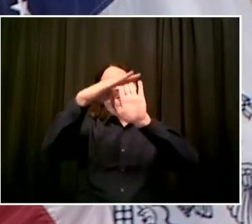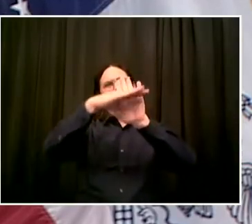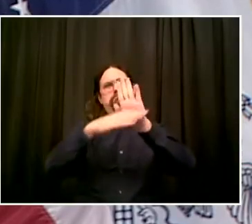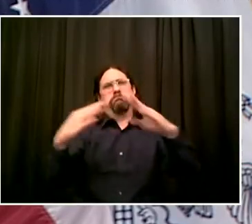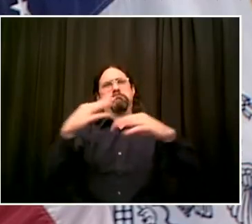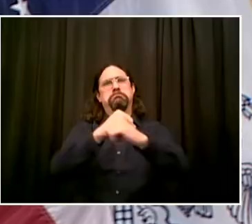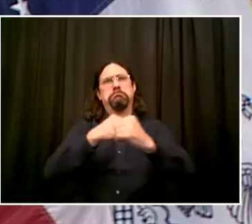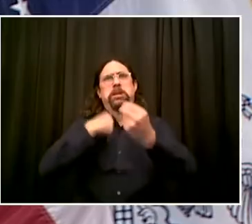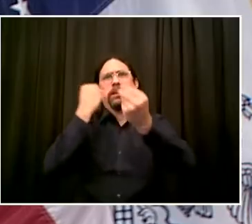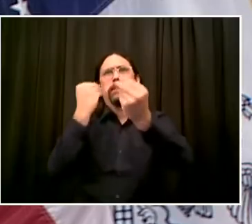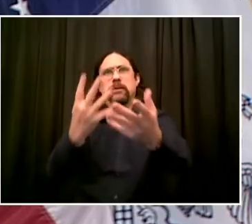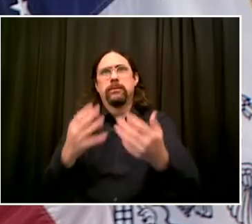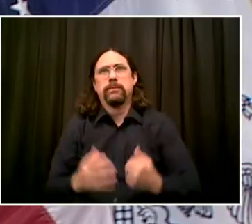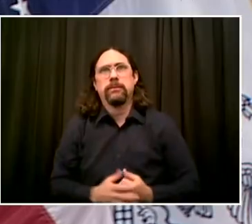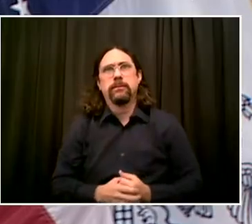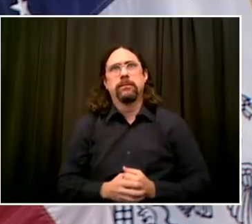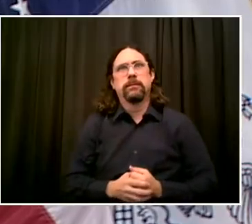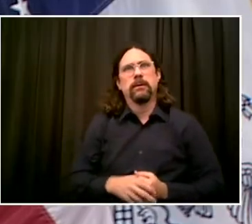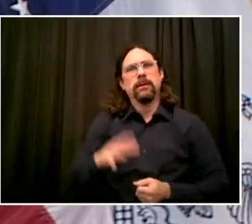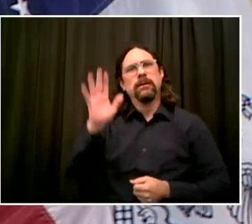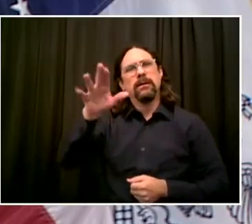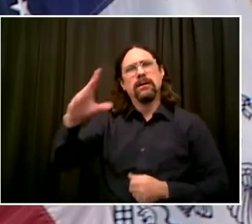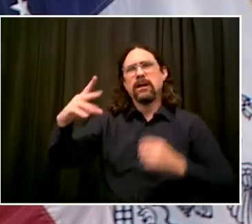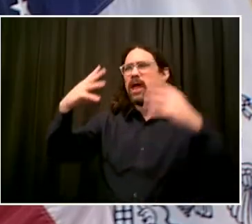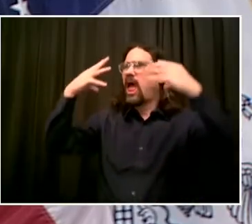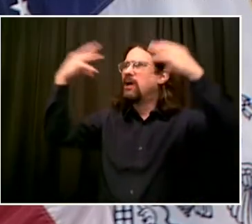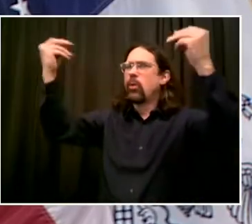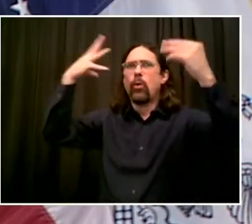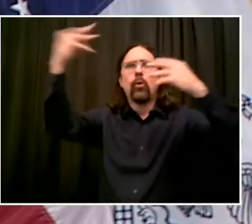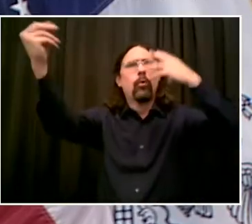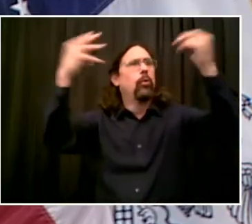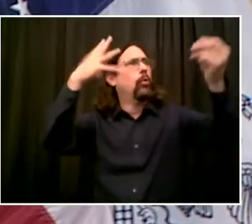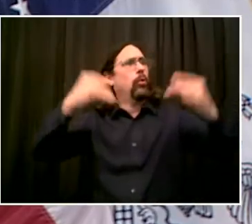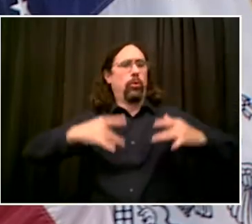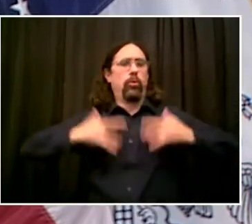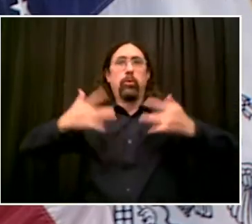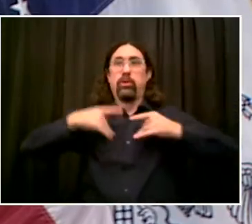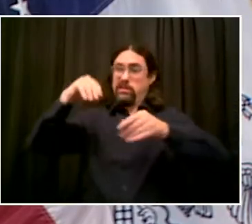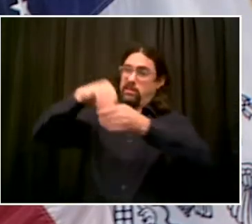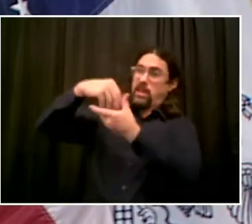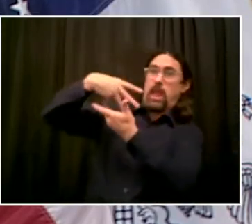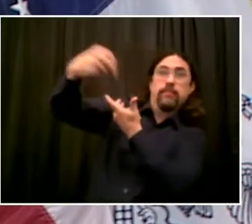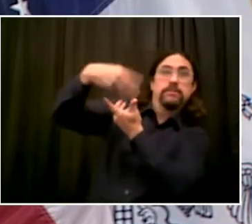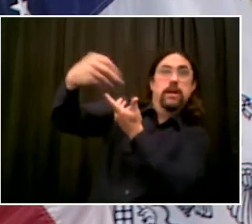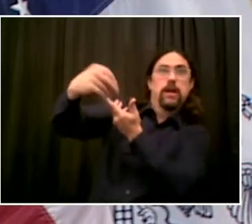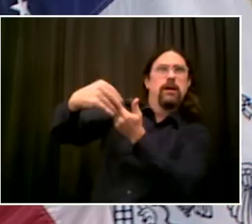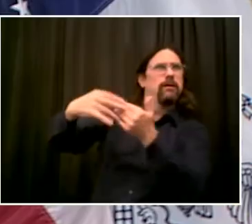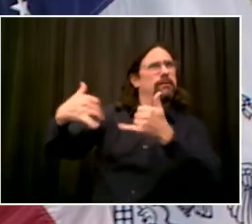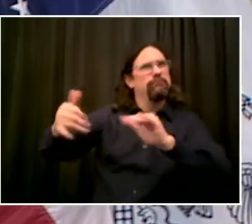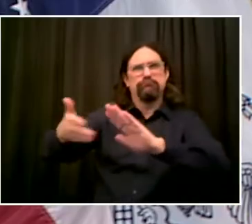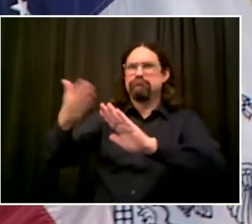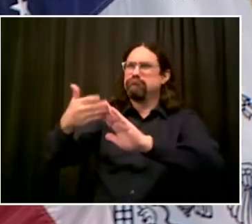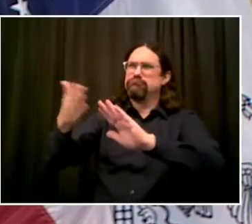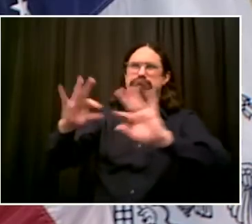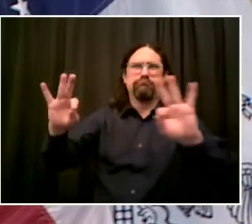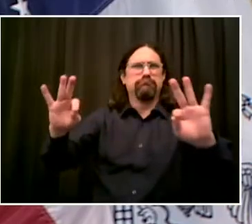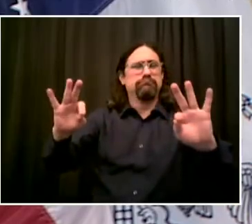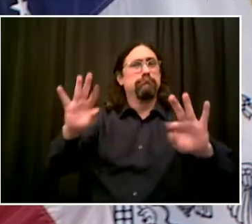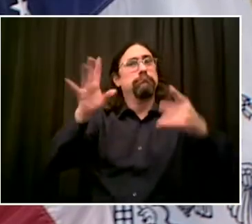OUTLINE. I THINK THE SEPARATION HERE IS BETWEEN OUTDOOR AND INDORO, OUTDOO R ACTIVITIES CAN PROCEED AND THEY DO MAKE SENSE, OF COURSE MANY